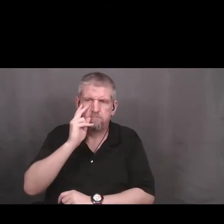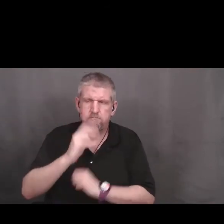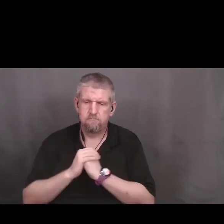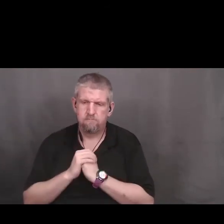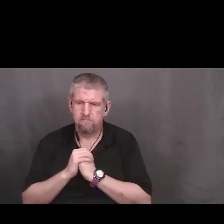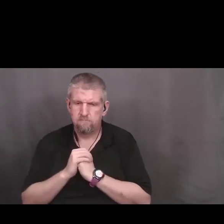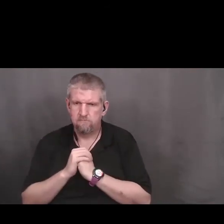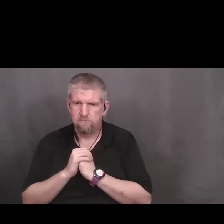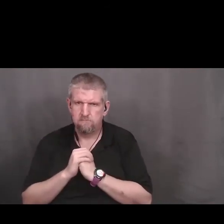Okay.